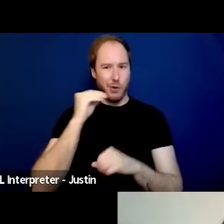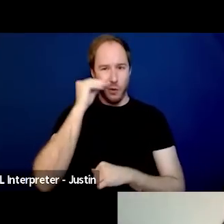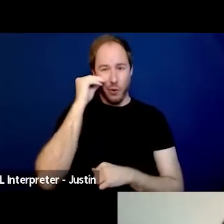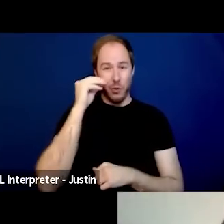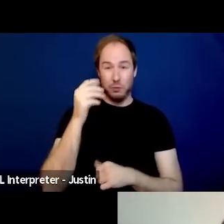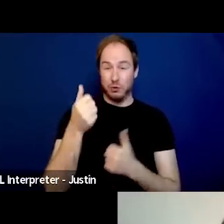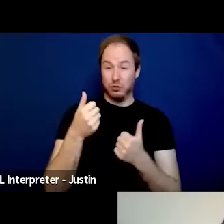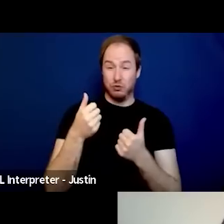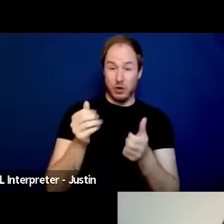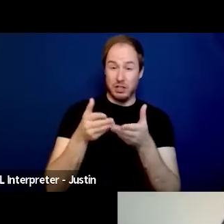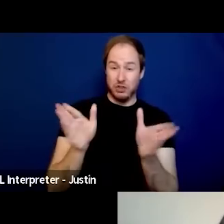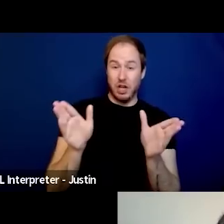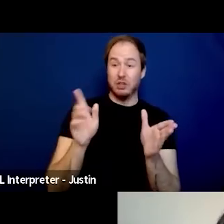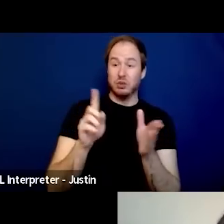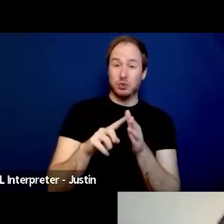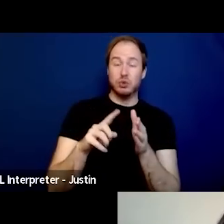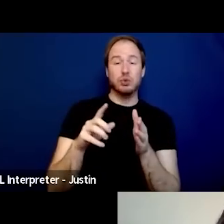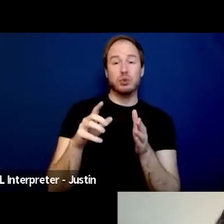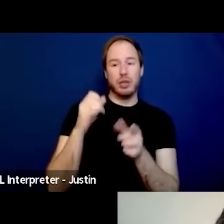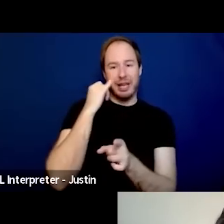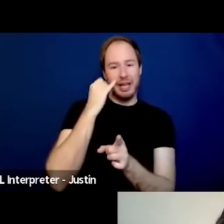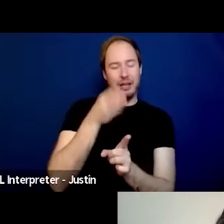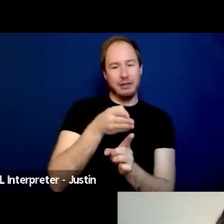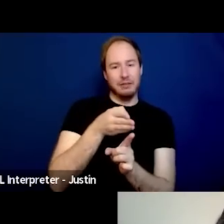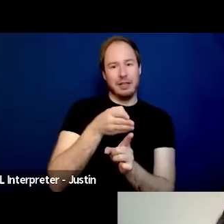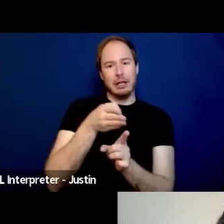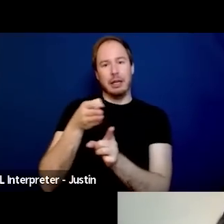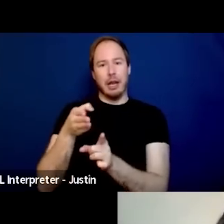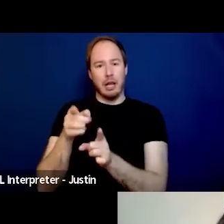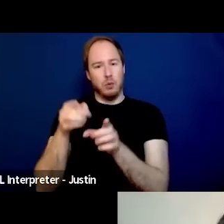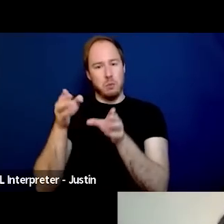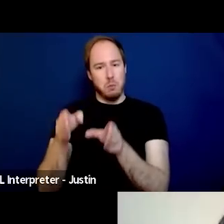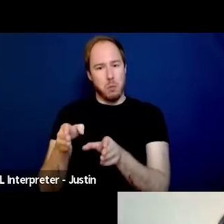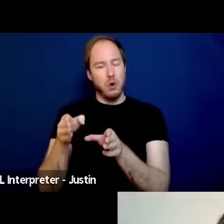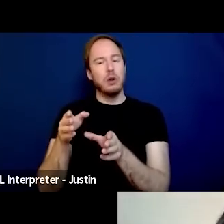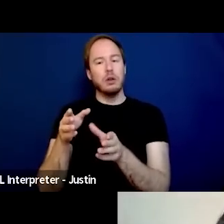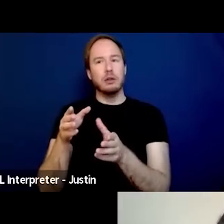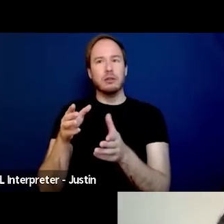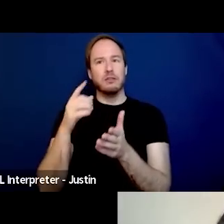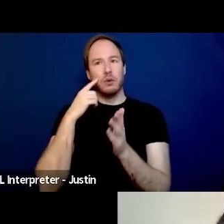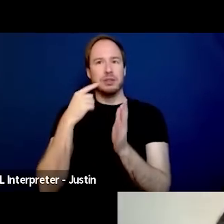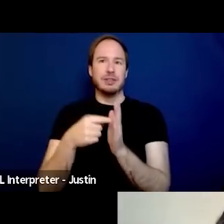trying to find ways to be next to someone moving in the same direction, as opposed to against the person,